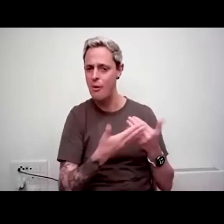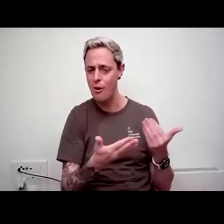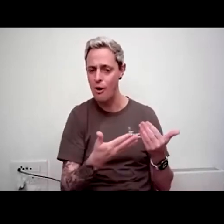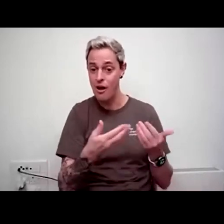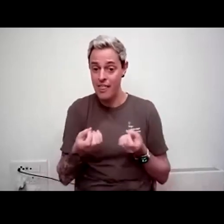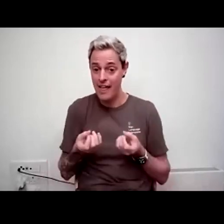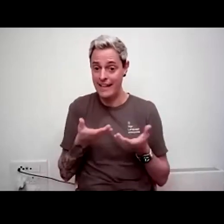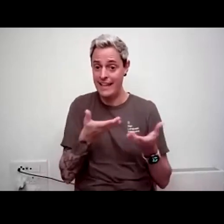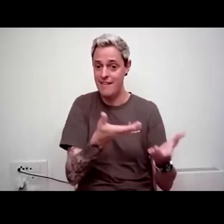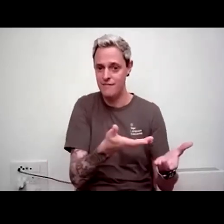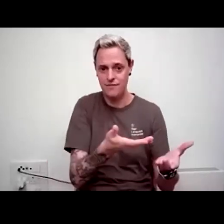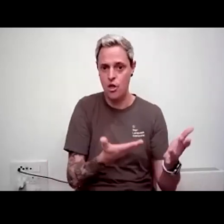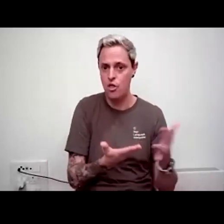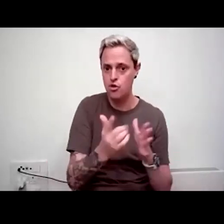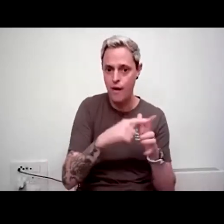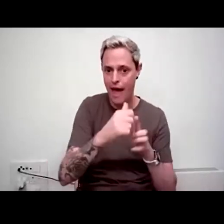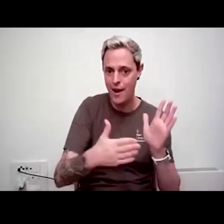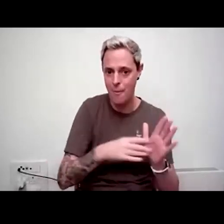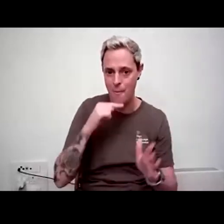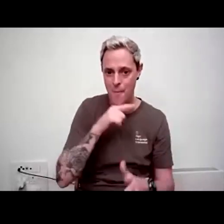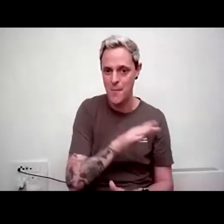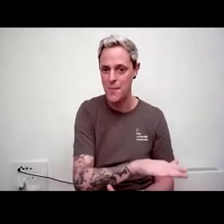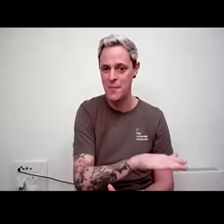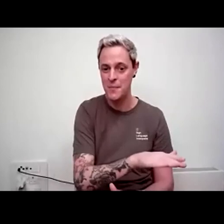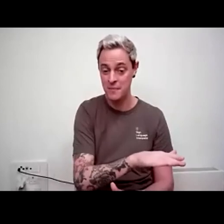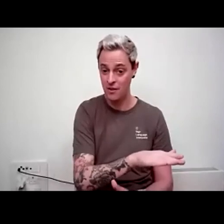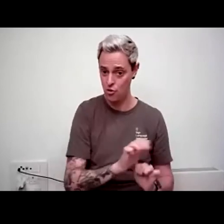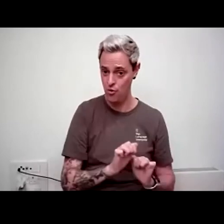through Adam intersect with Adam's particular embodiment,